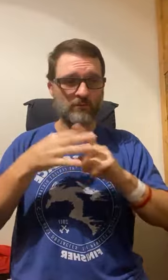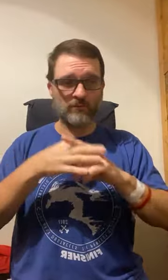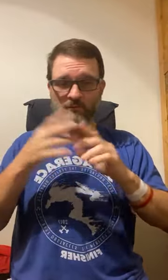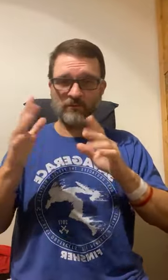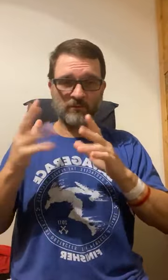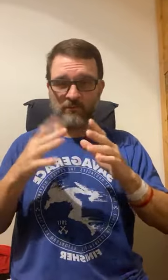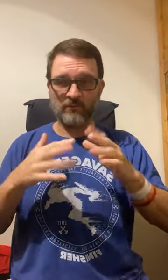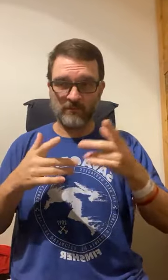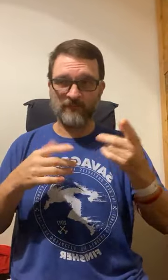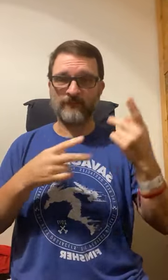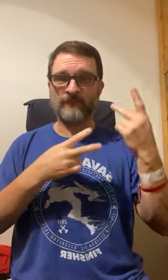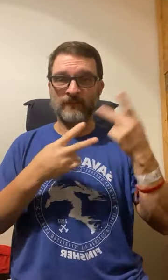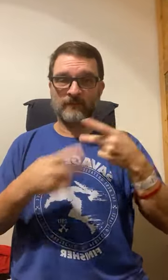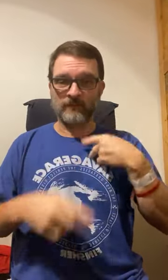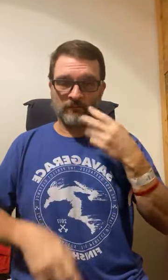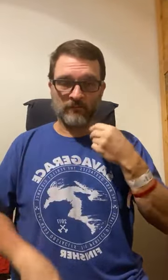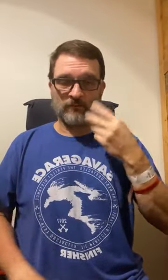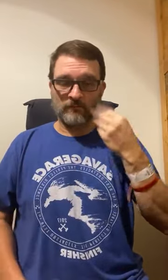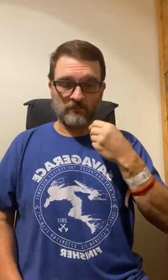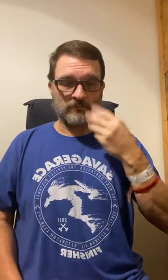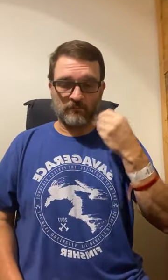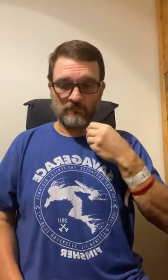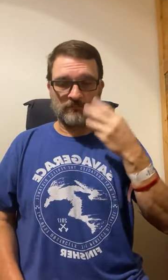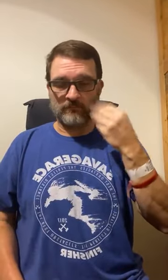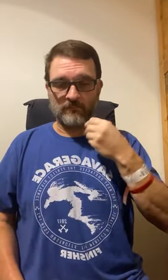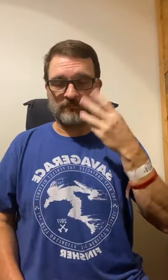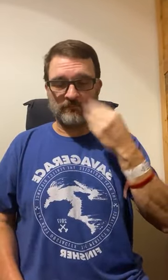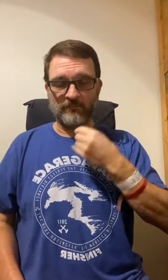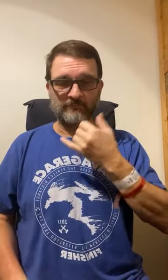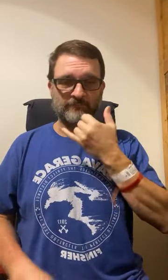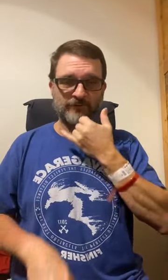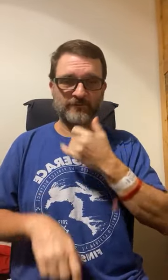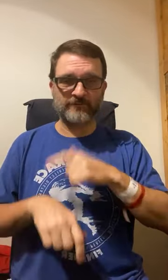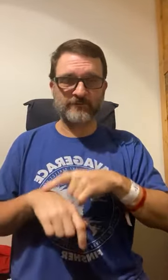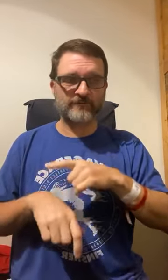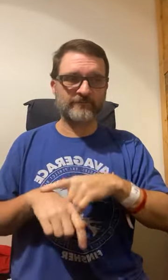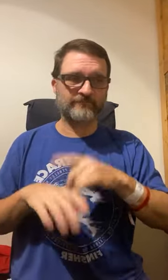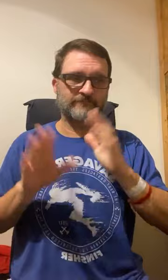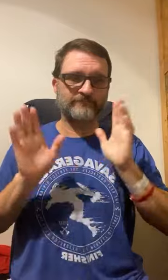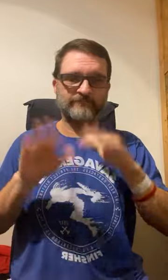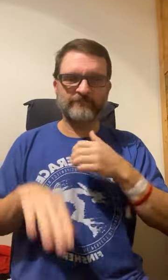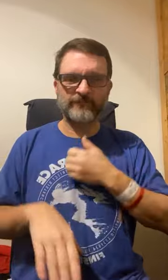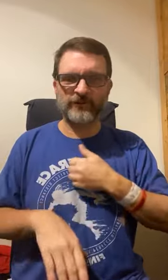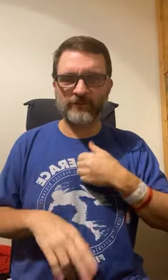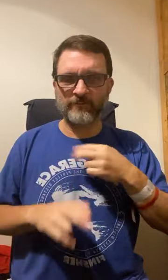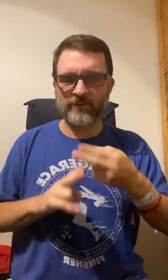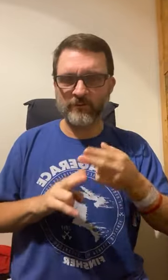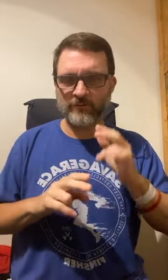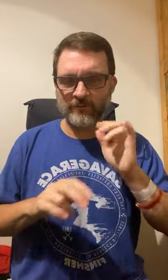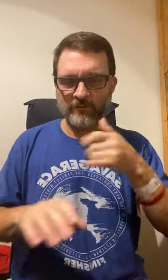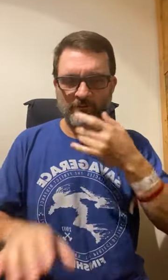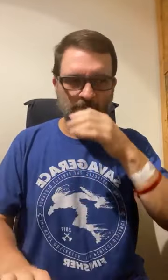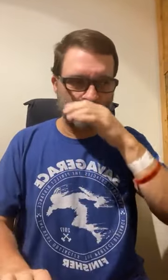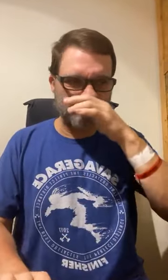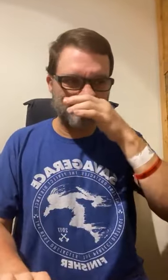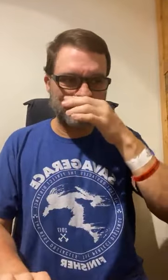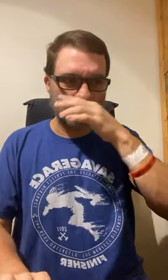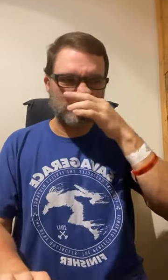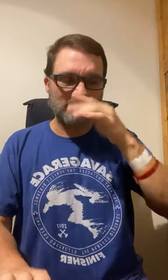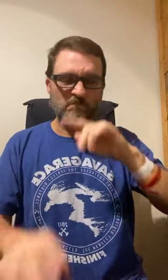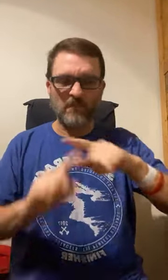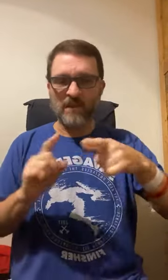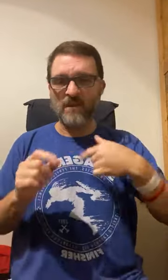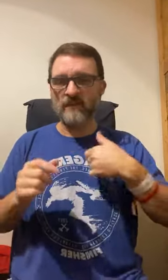They visited but I was too sleepy so it was wrong time for visitors. Sorry about that.